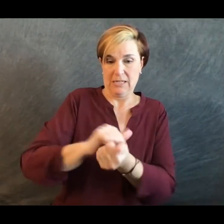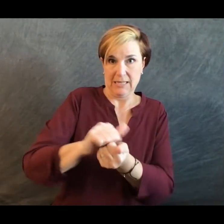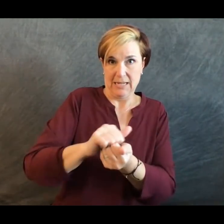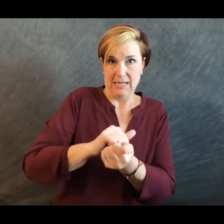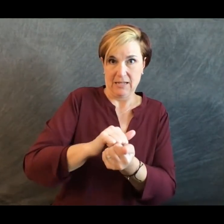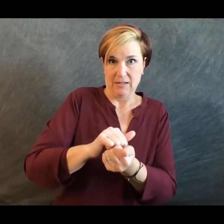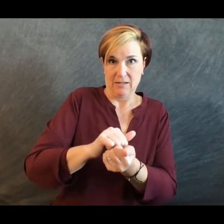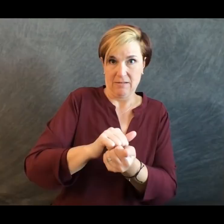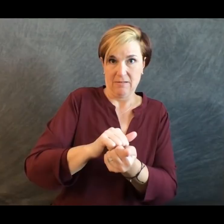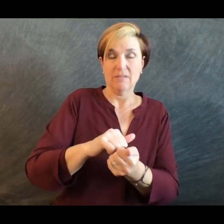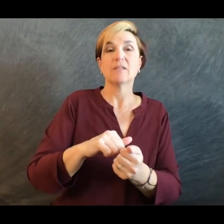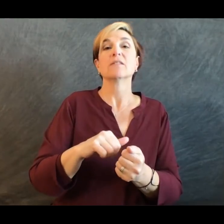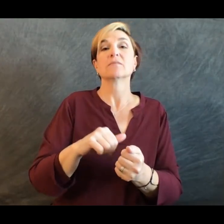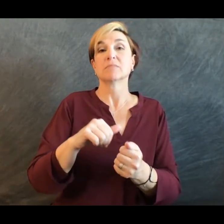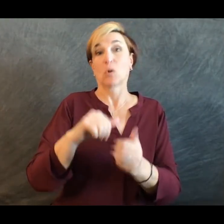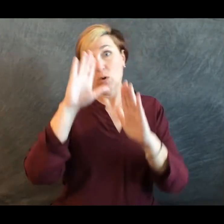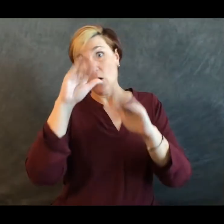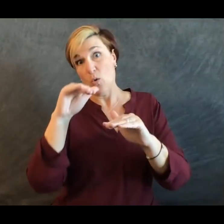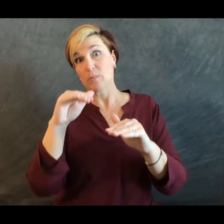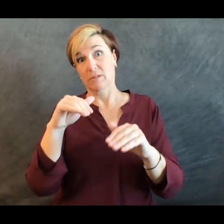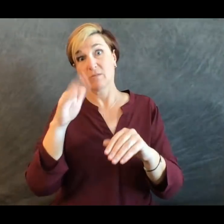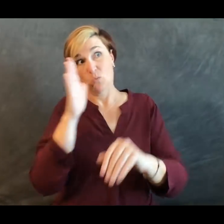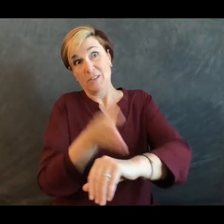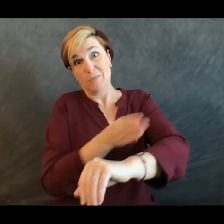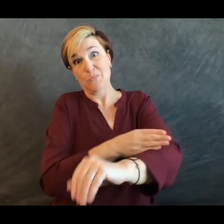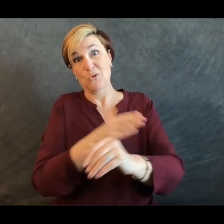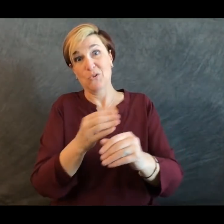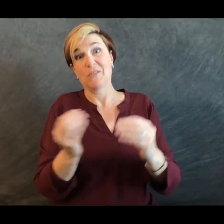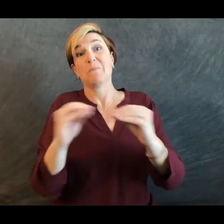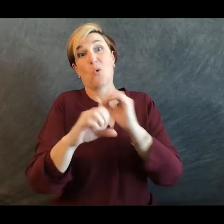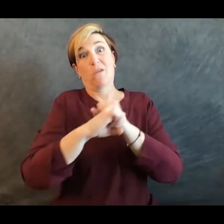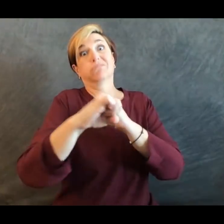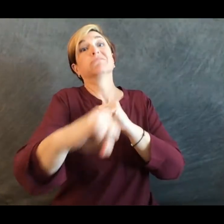that further the vice president and the White House Task Force challenged us